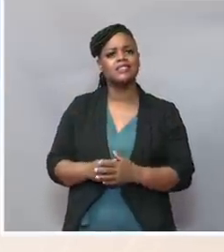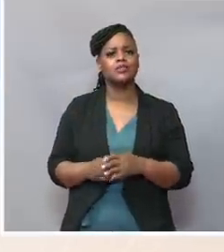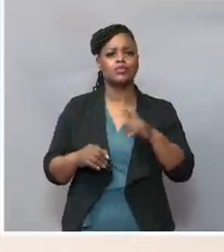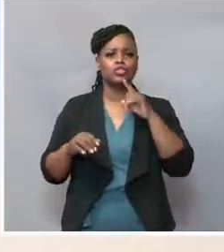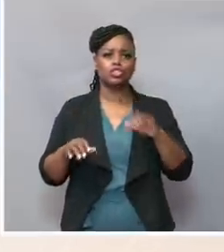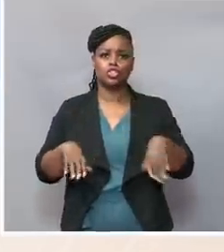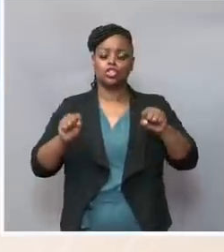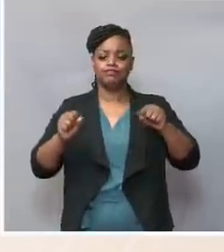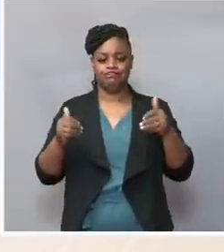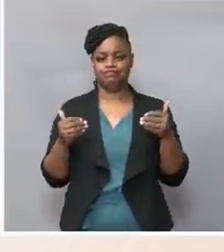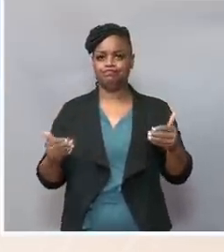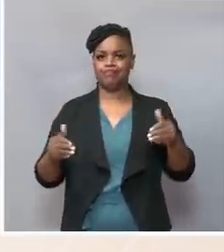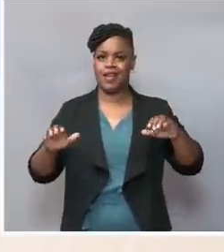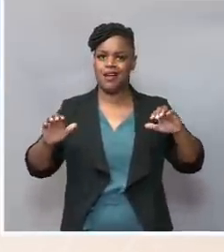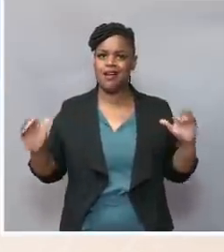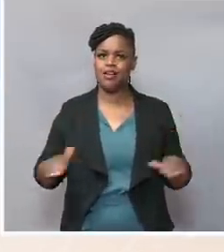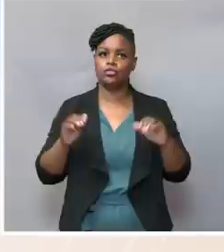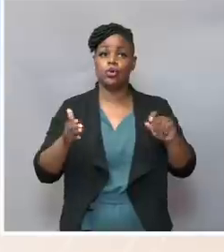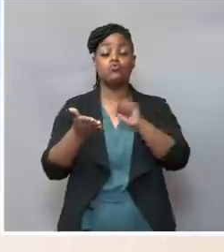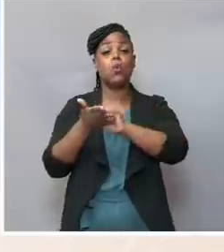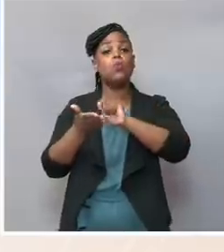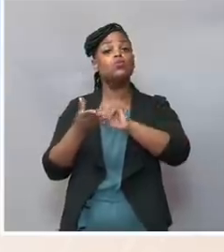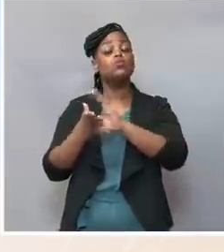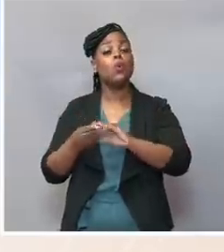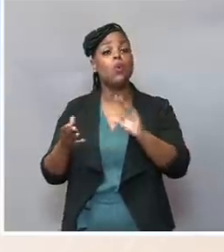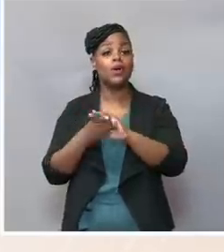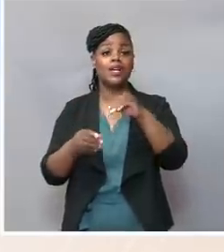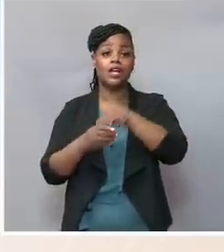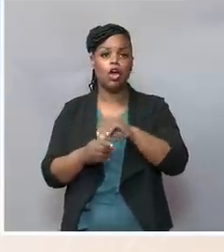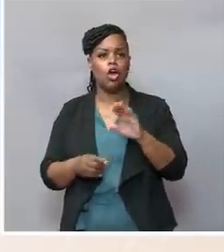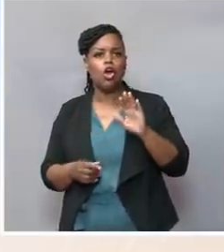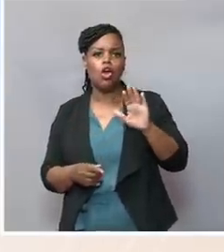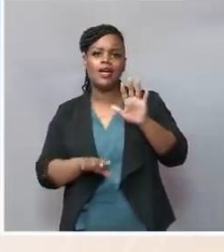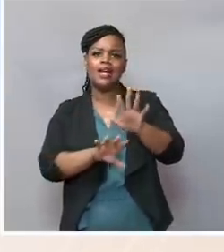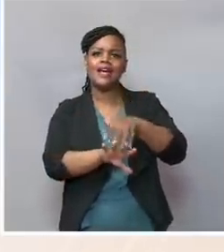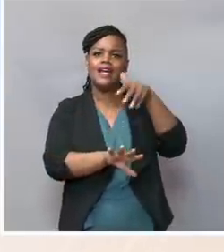to reassure her community about the importance and safety of vaccines.